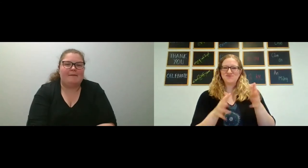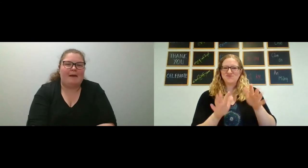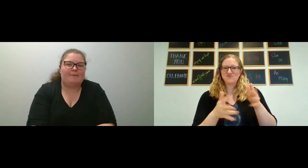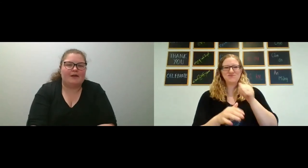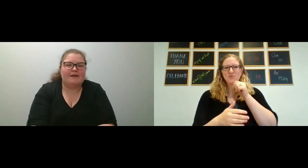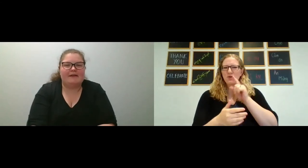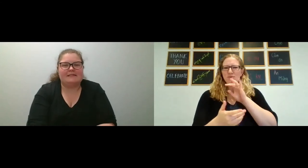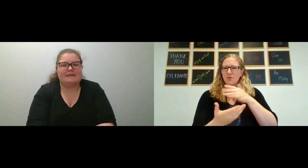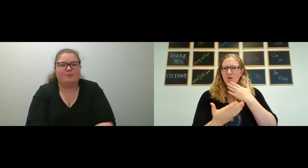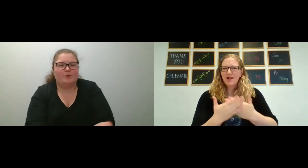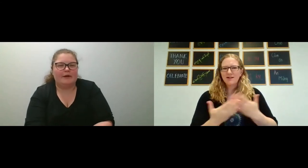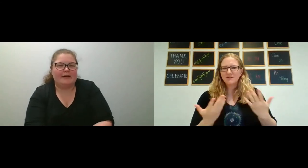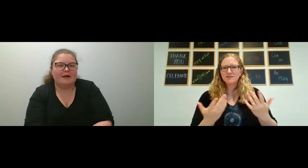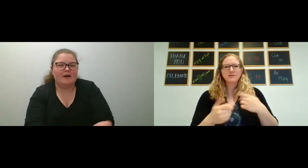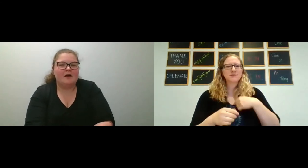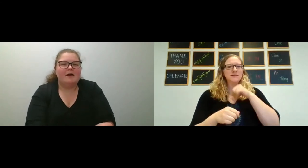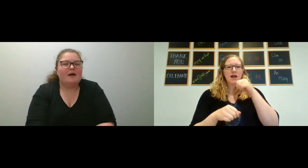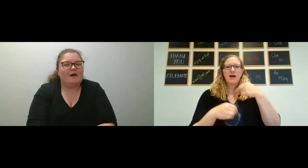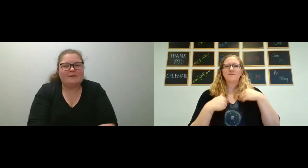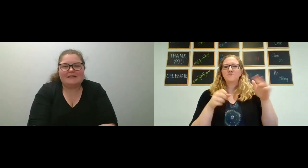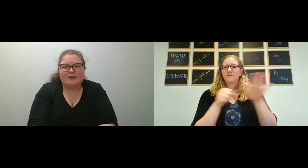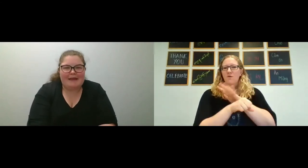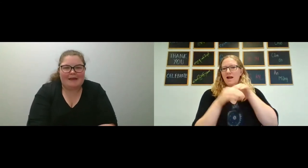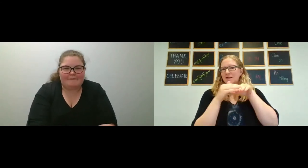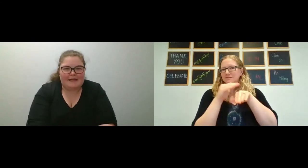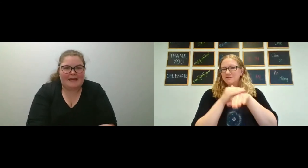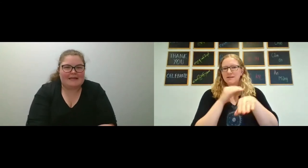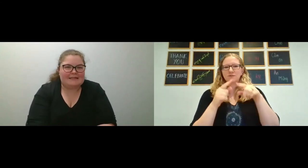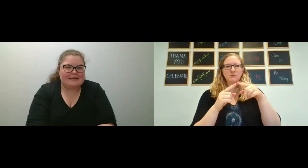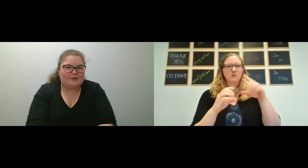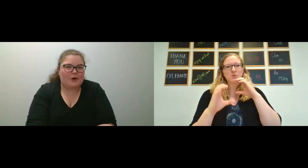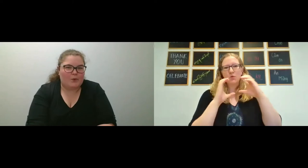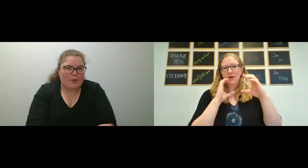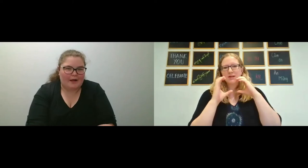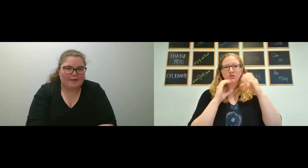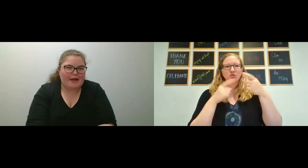at my previous employer was a little bit iffy, it didn't go well.